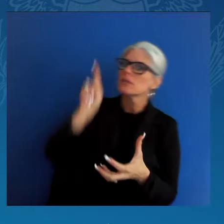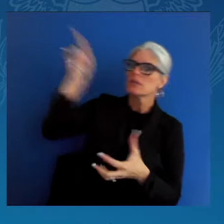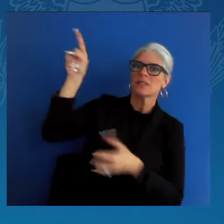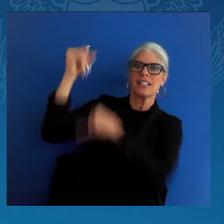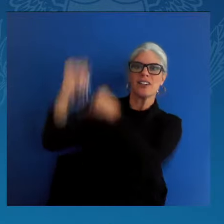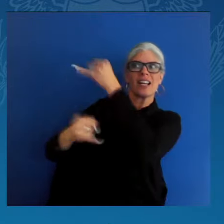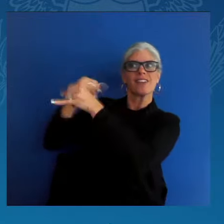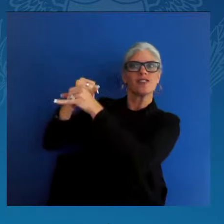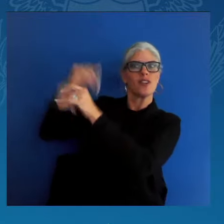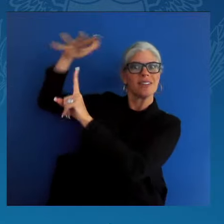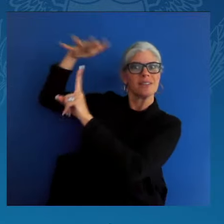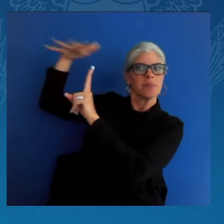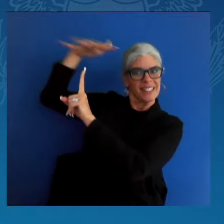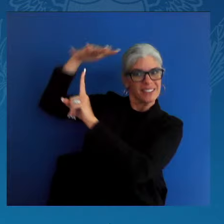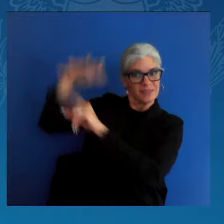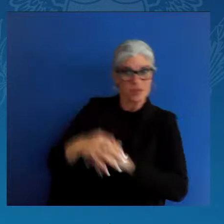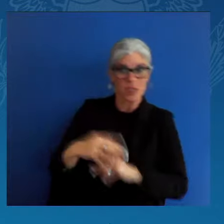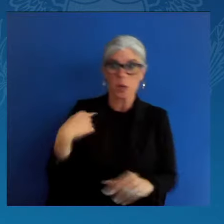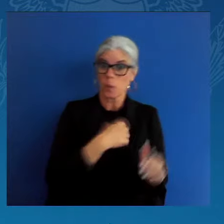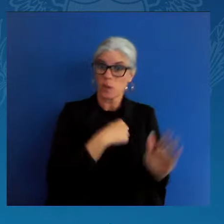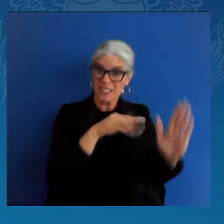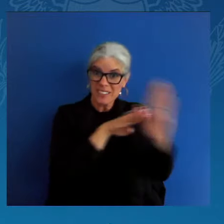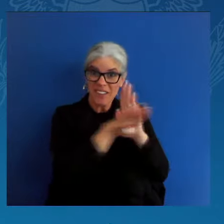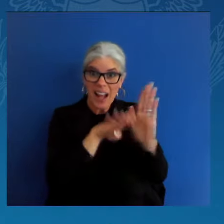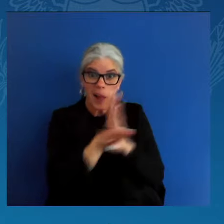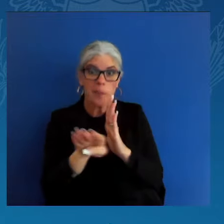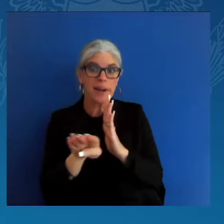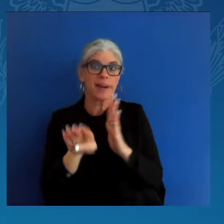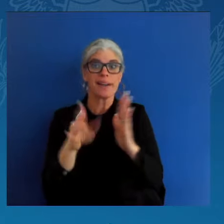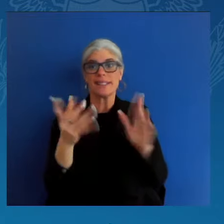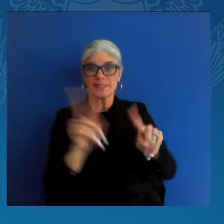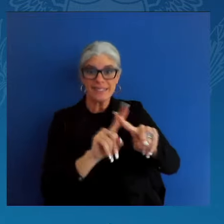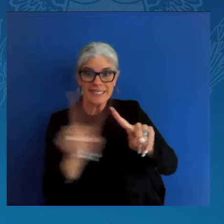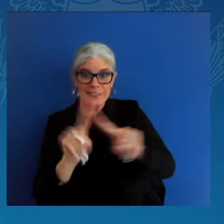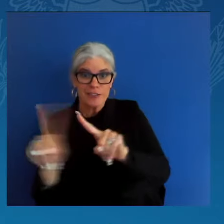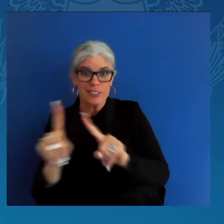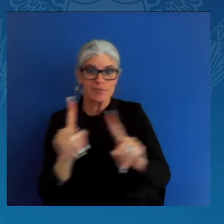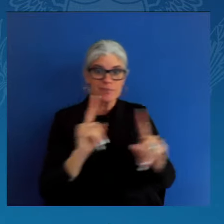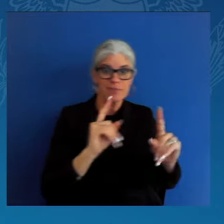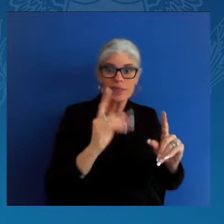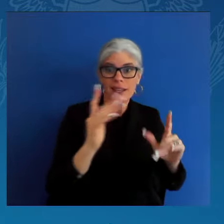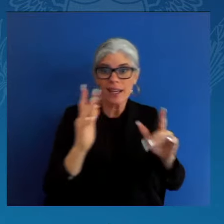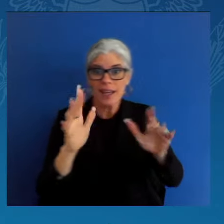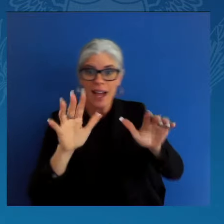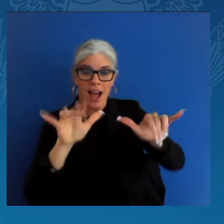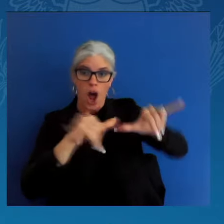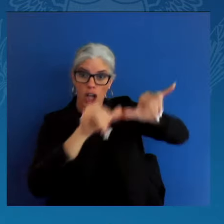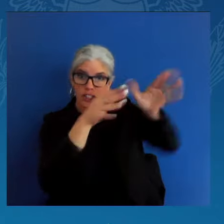with industry and our international partners. And it critically depends on partnerships.